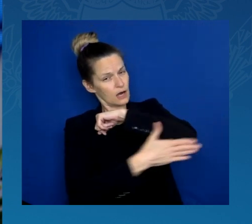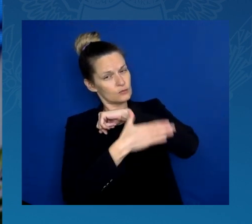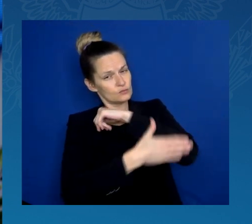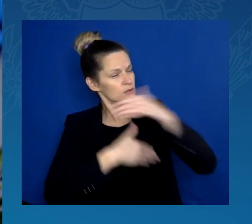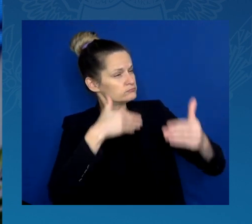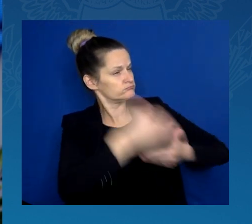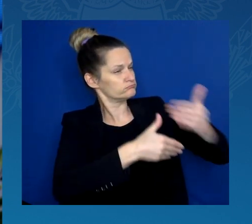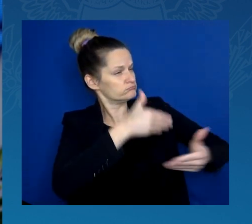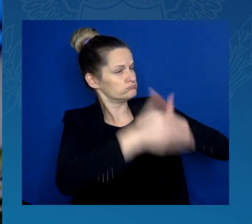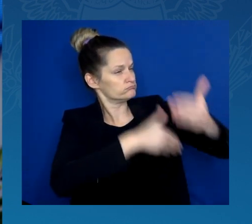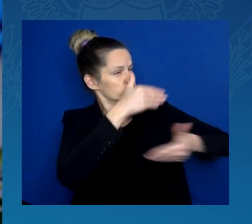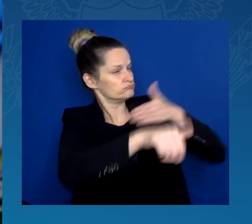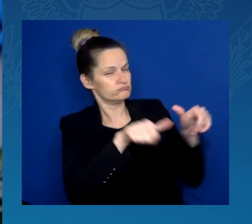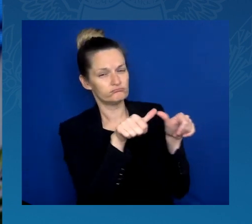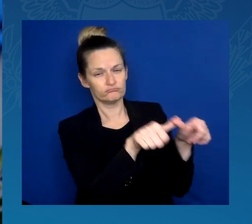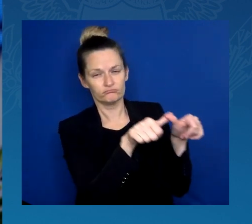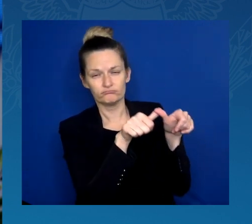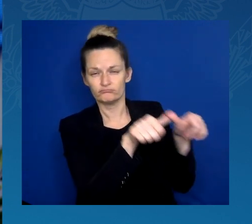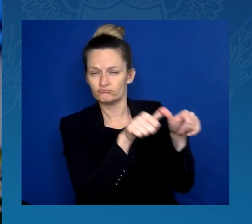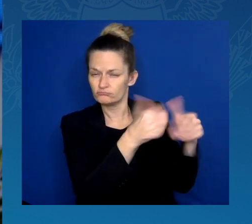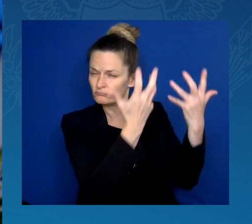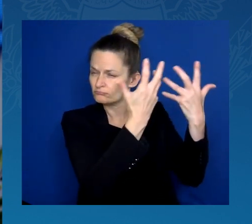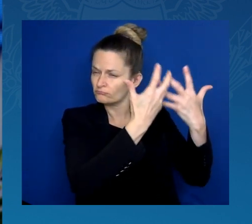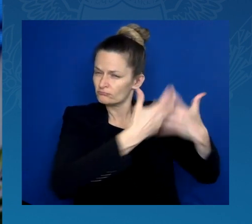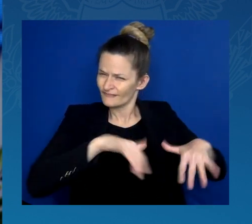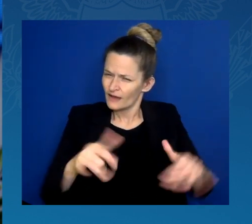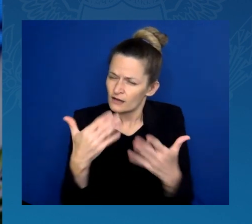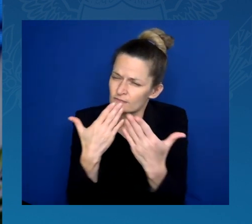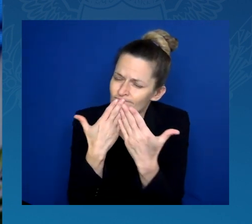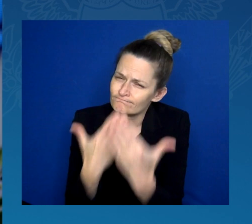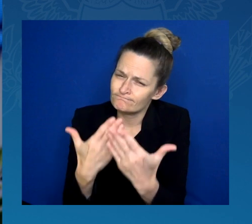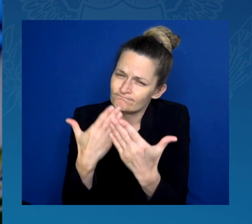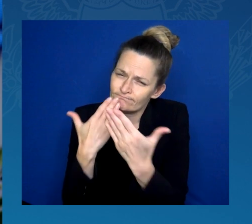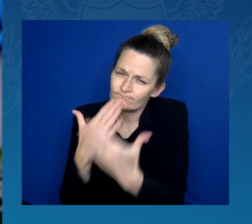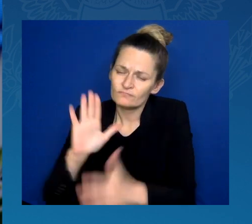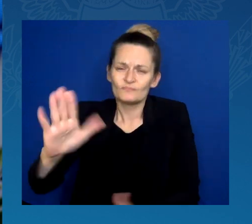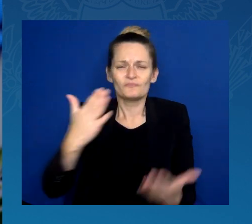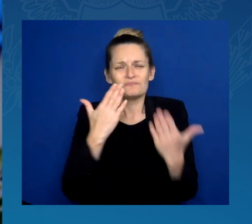And thank you for always standing in solidarity